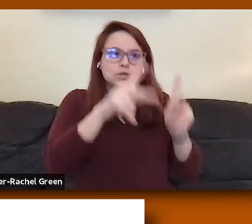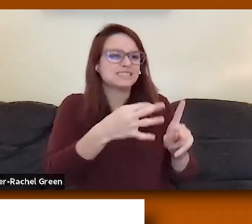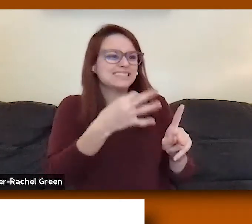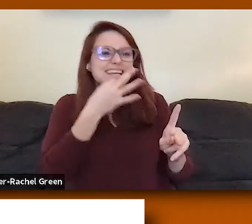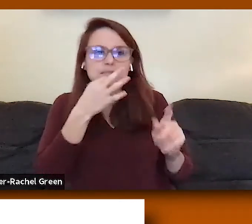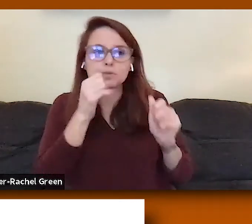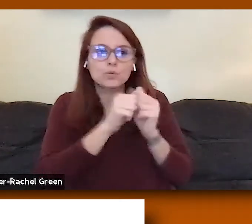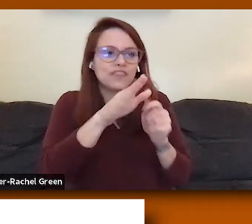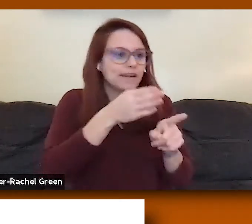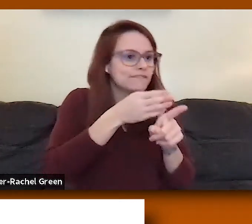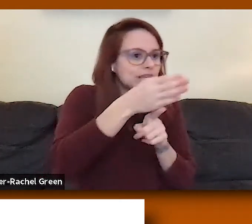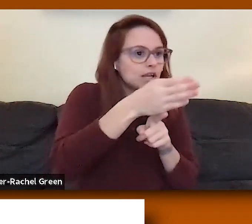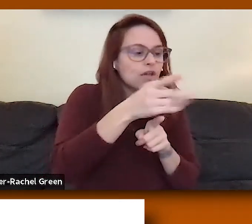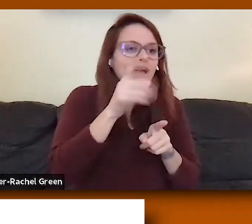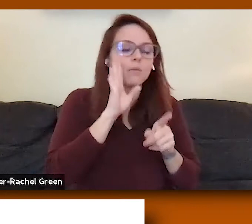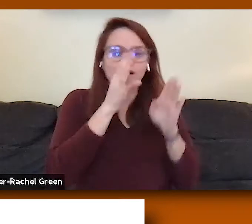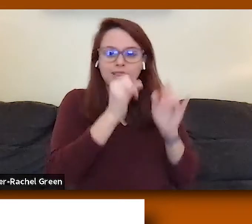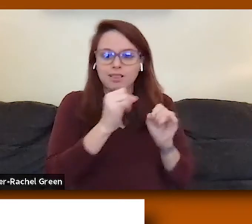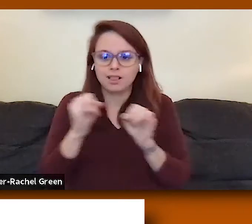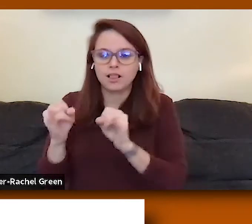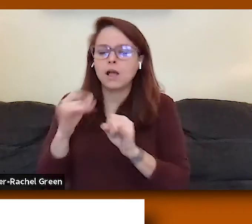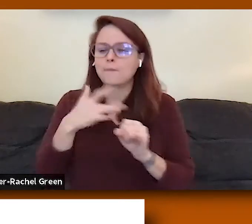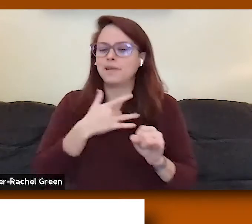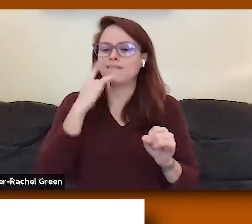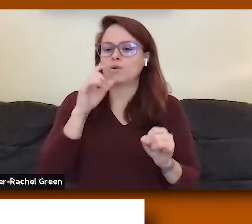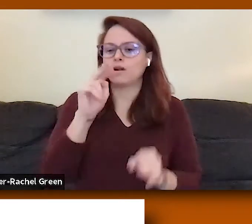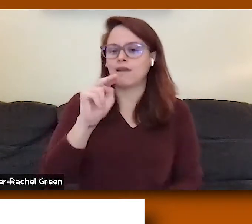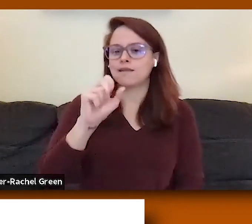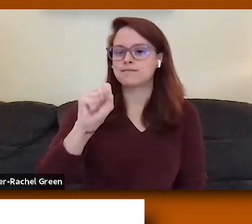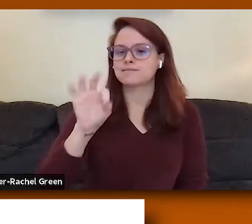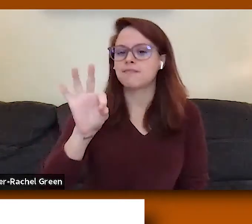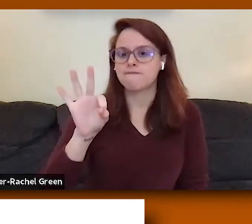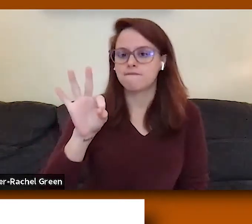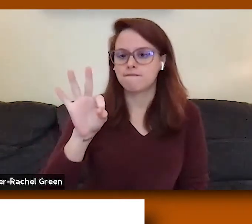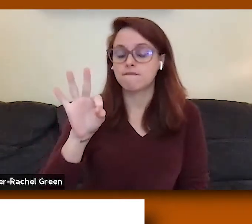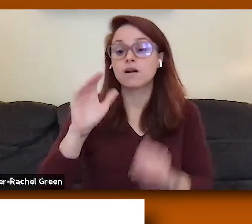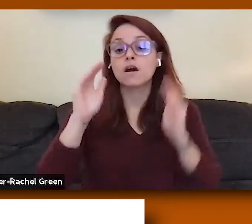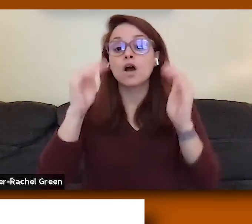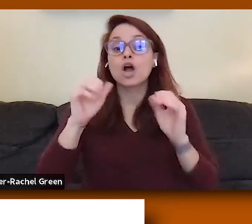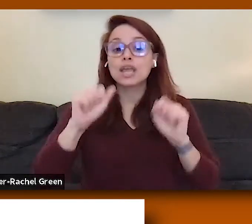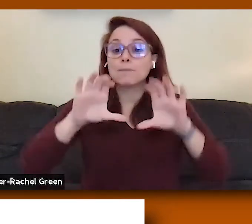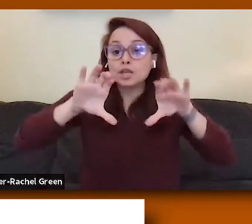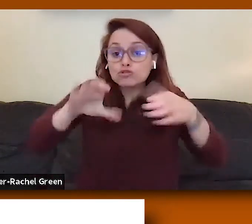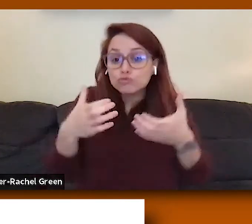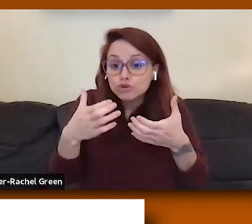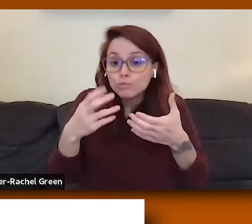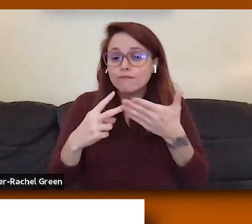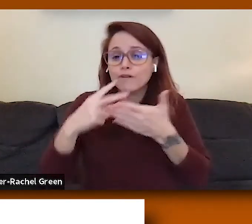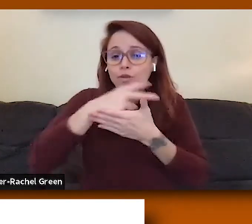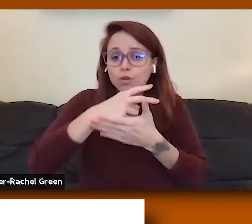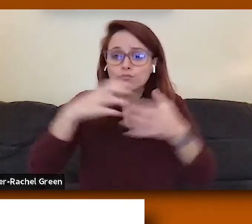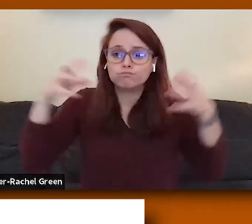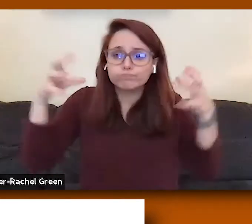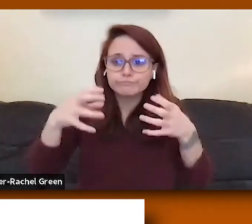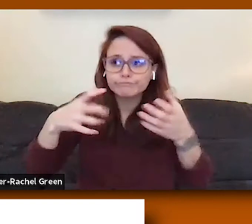Typically, this is NSF. It could be a group review by subject matter experts.